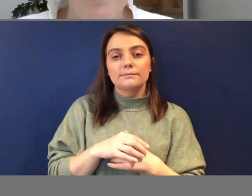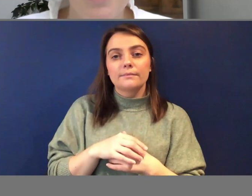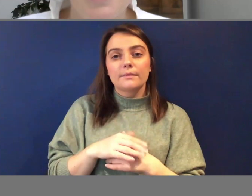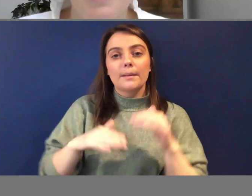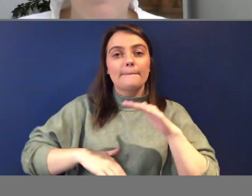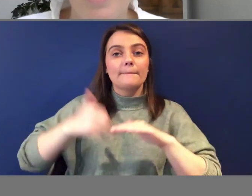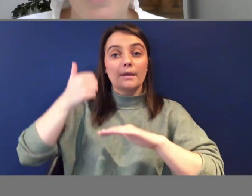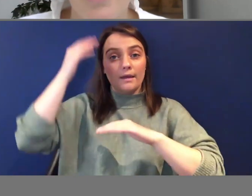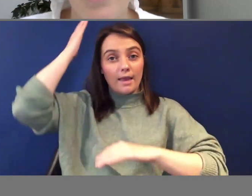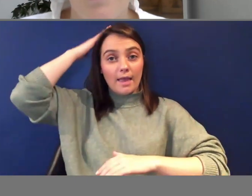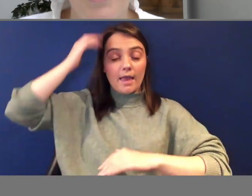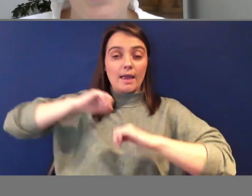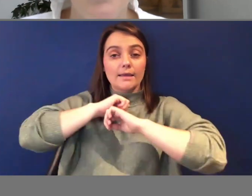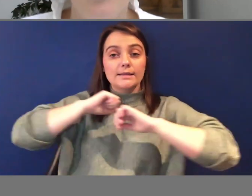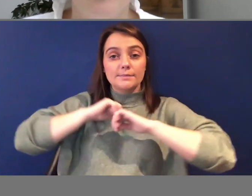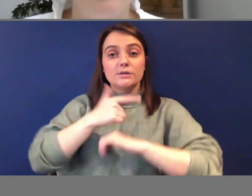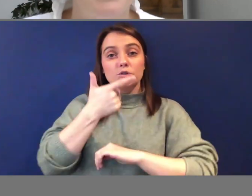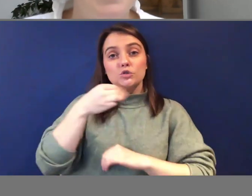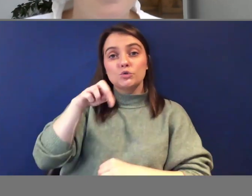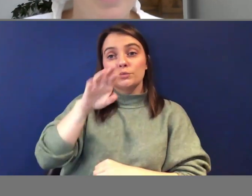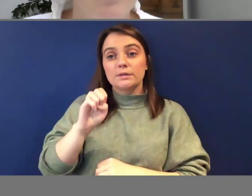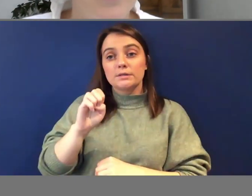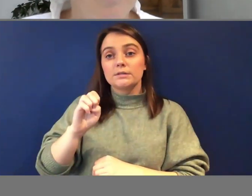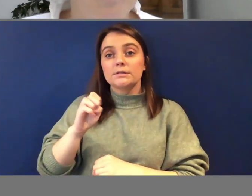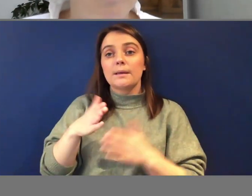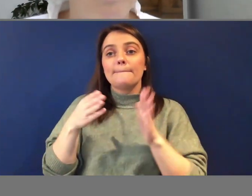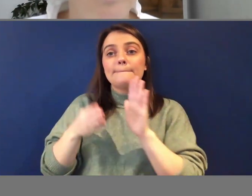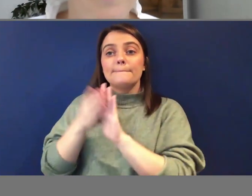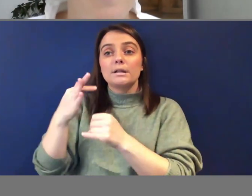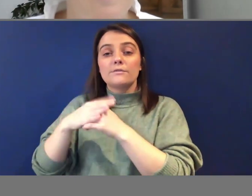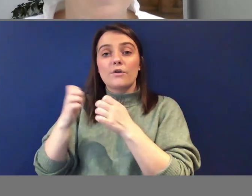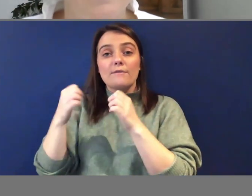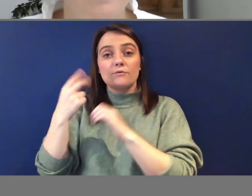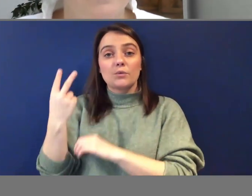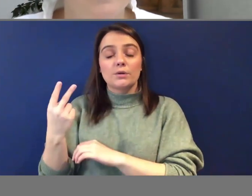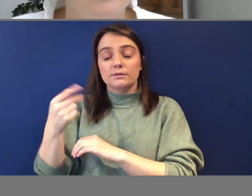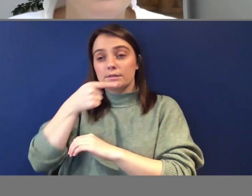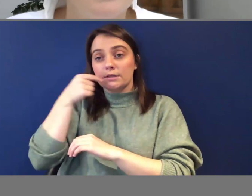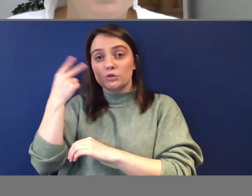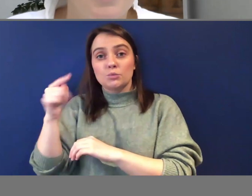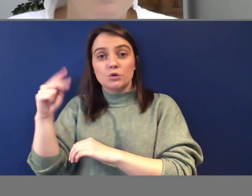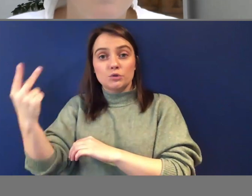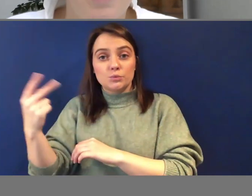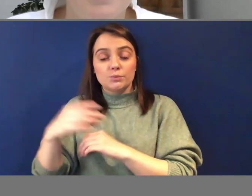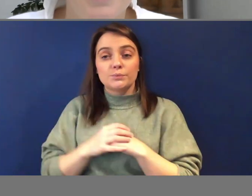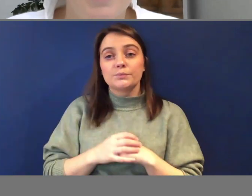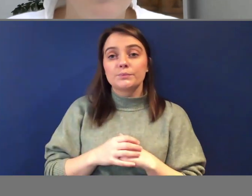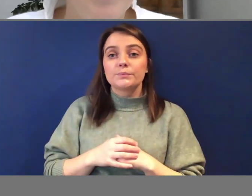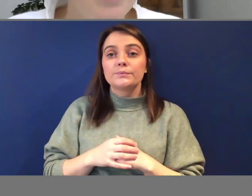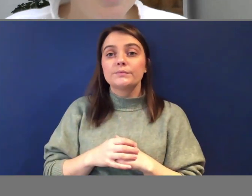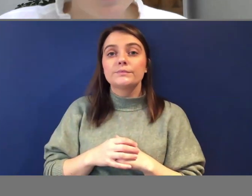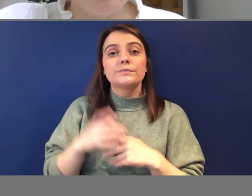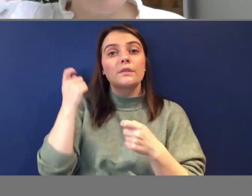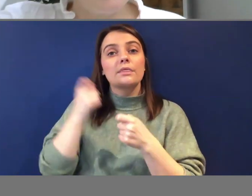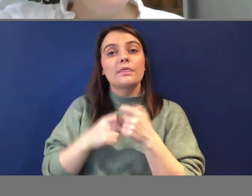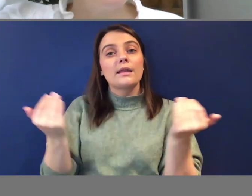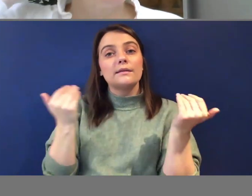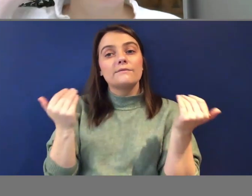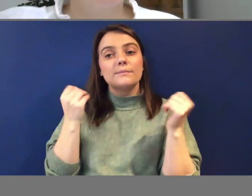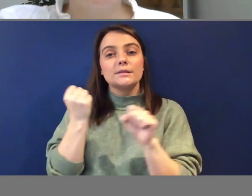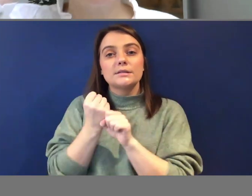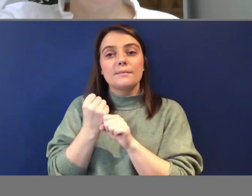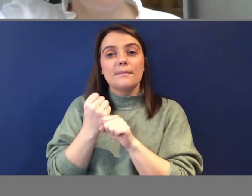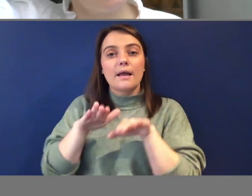2m that rises to 2.2 for buildings for everyone and then information on Landing so part K says at